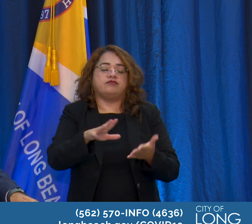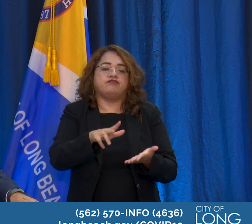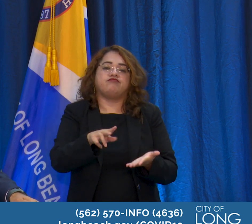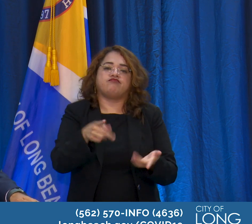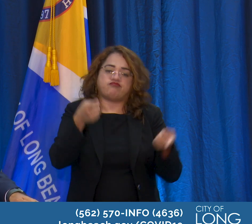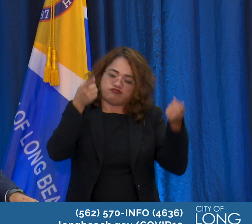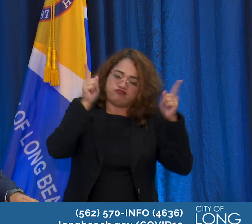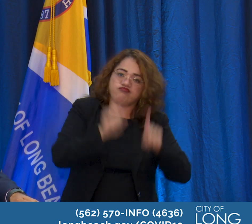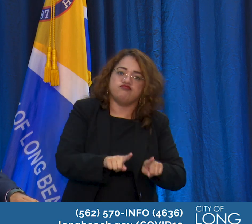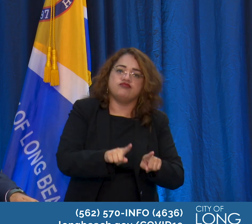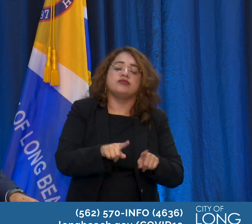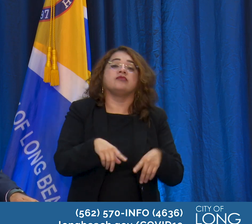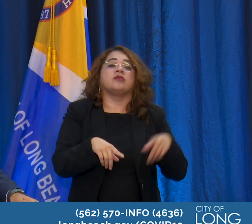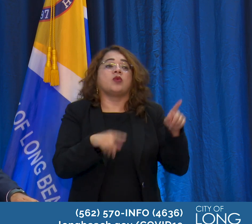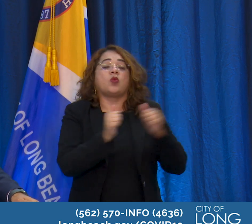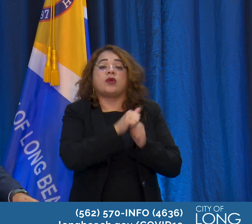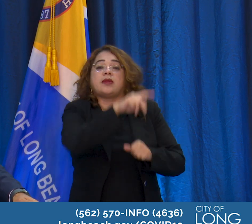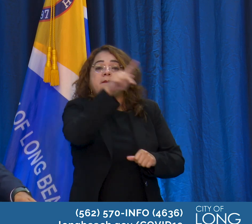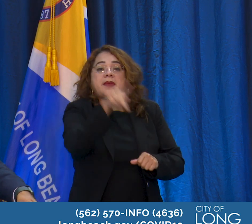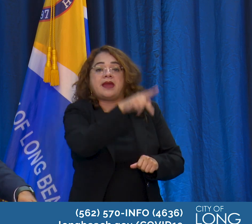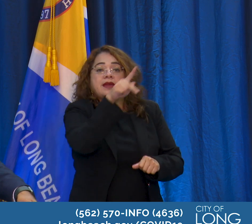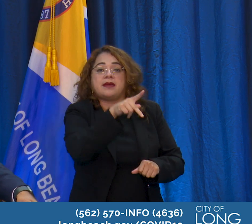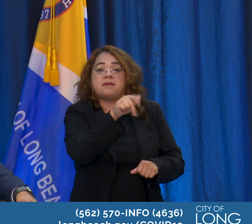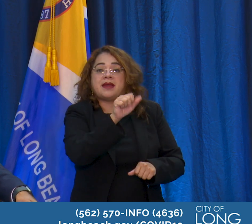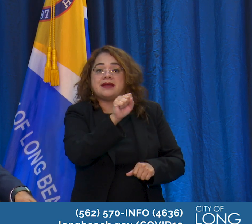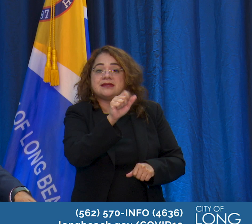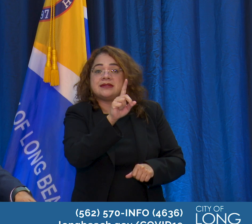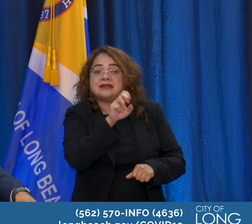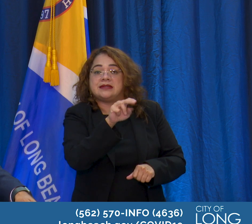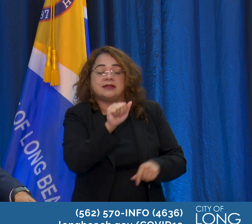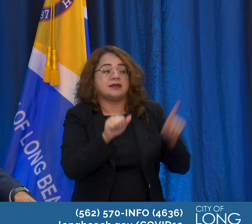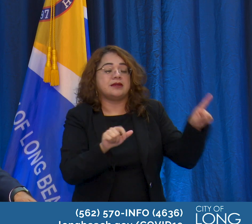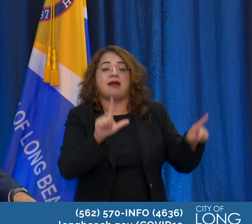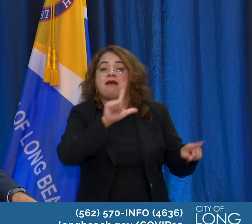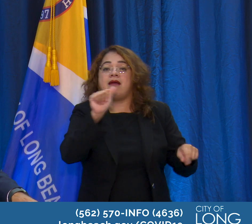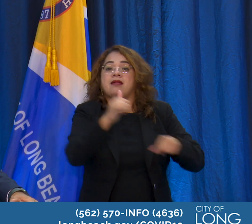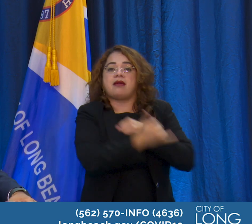L.A. County and Pasadena, who also made the same announcements just today.